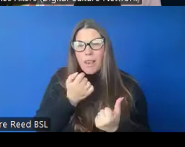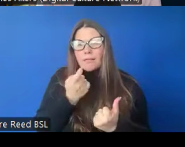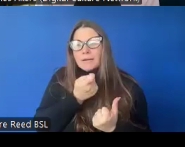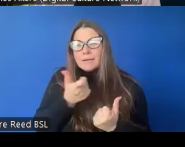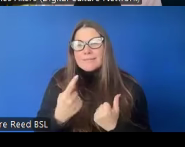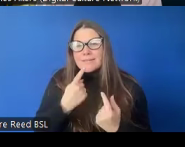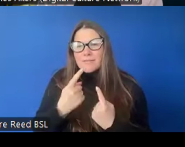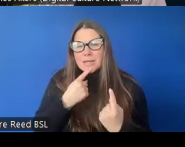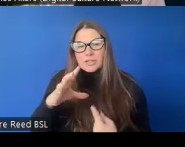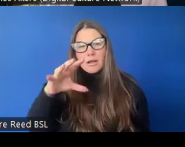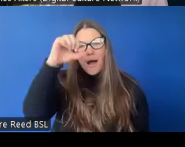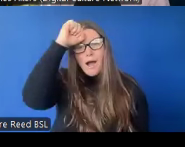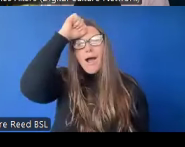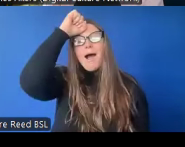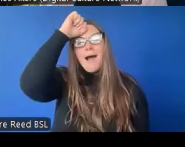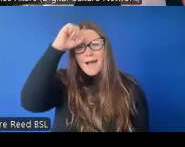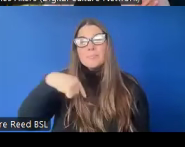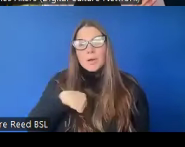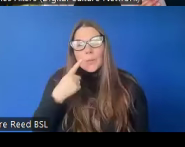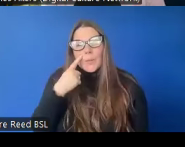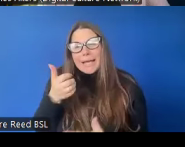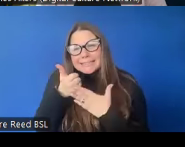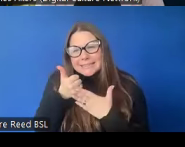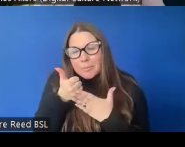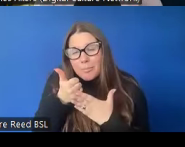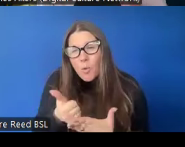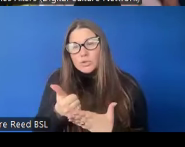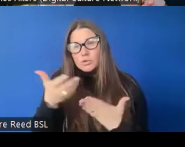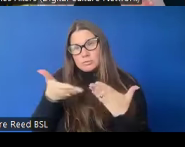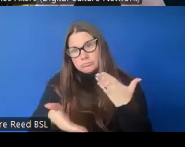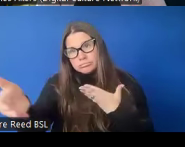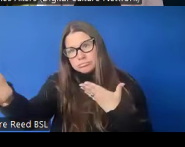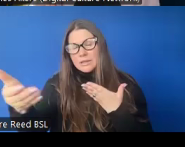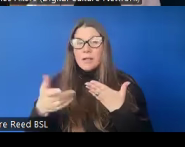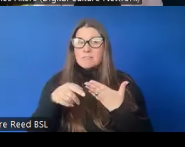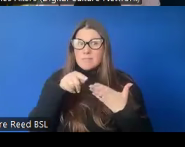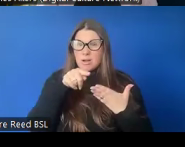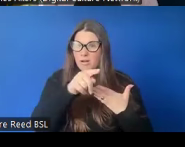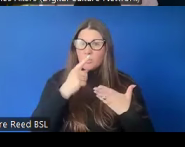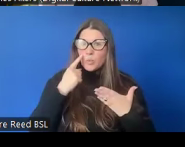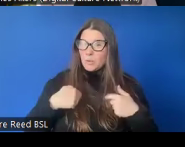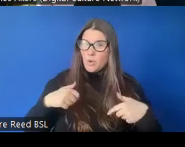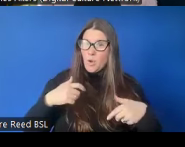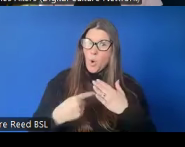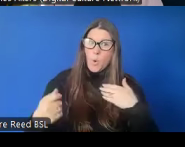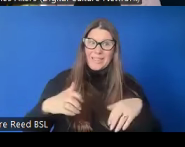As I said, we're here to support you in all the other things that you might want to do as well, not just this area, but all the things you see on that list as well.